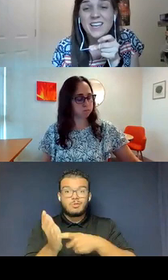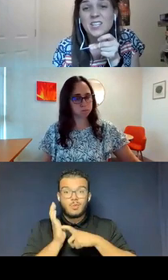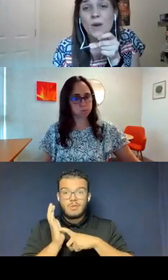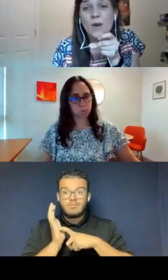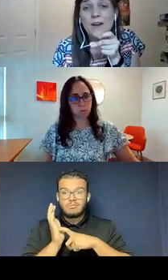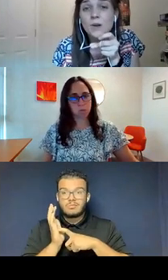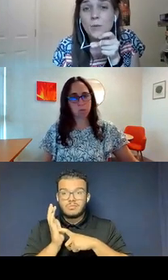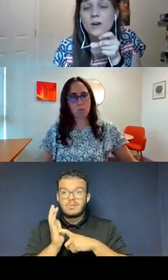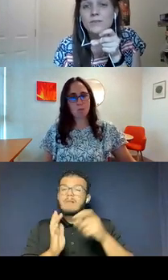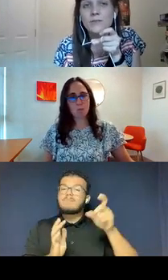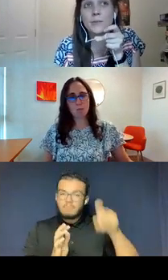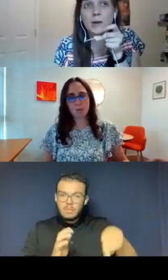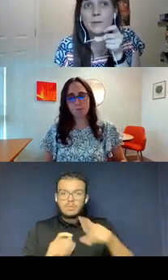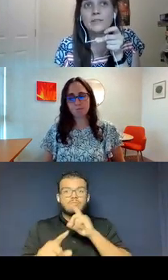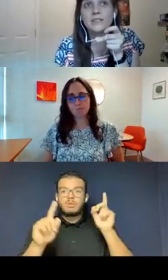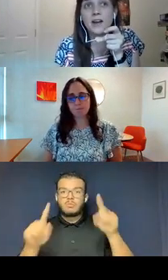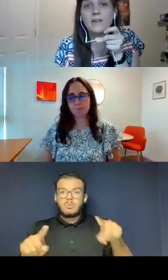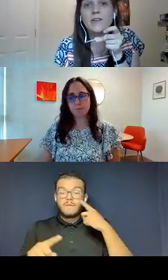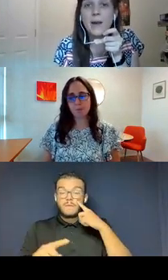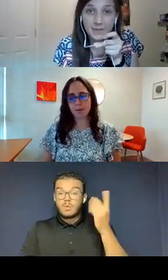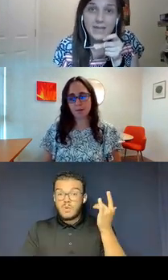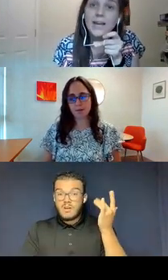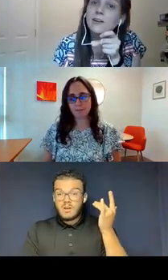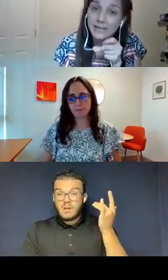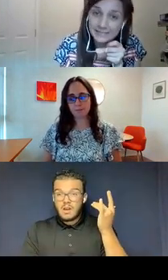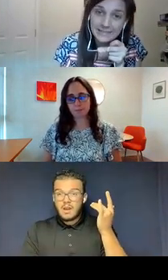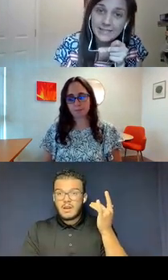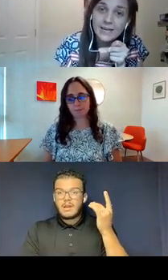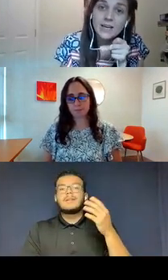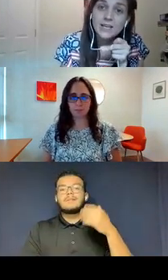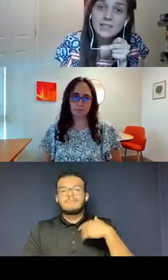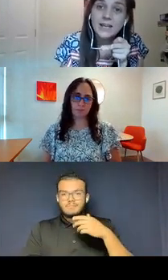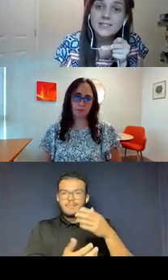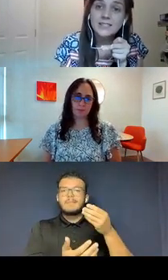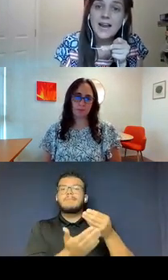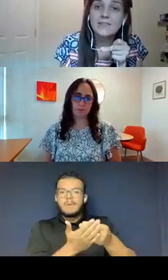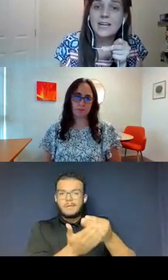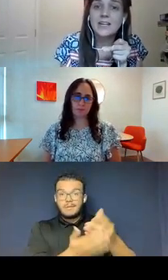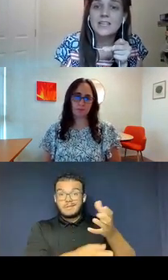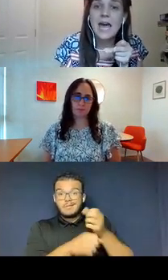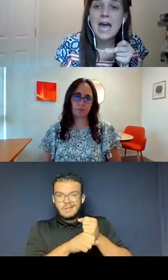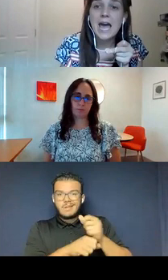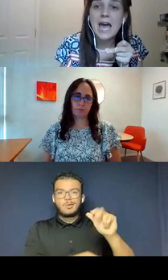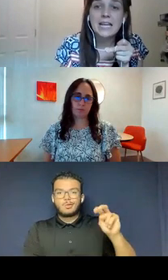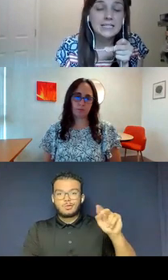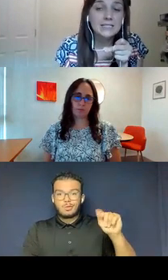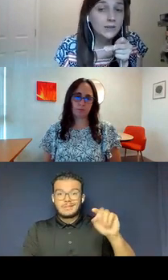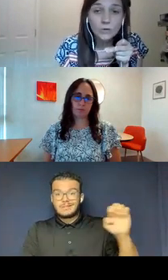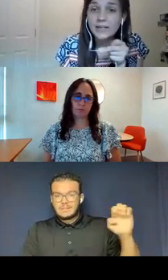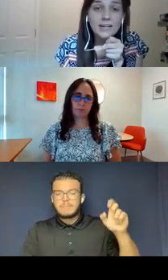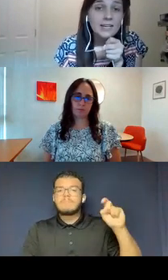have to report for the purposes of being a grantee. That's the kind of data that gets collated